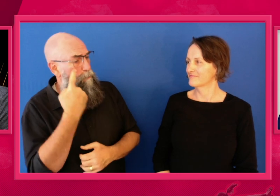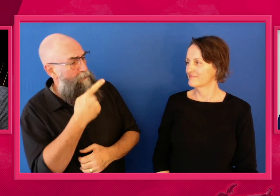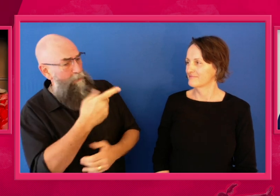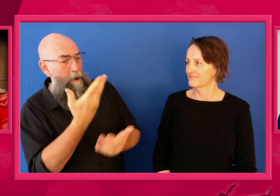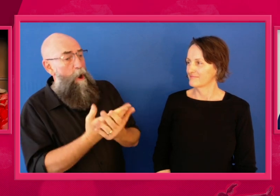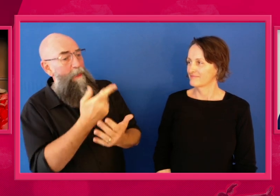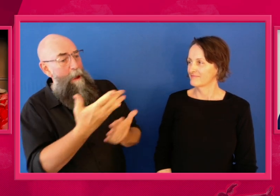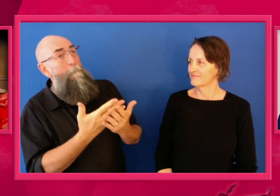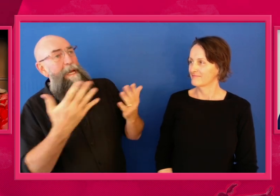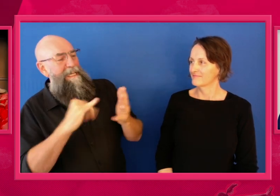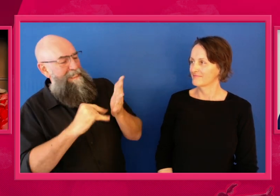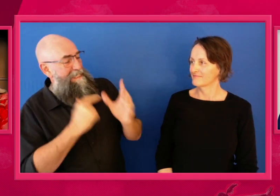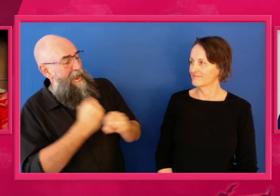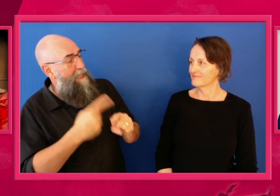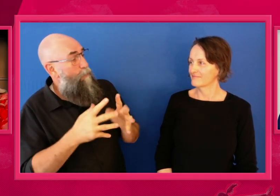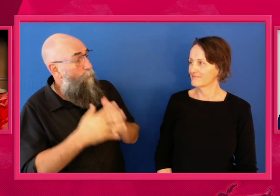Georgie Tunny: Is it a coffee worthy race? Will you buy him a coffee?